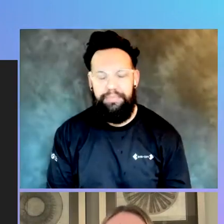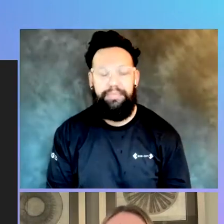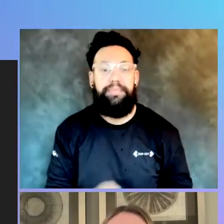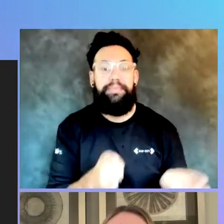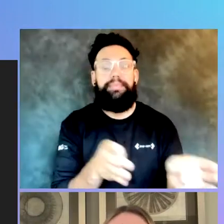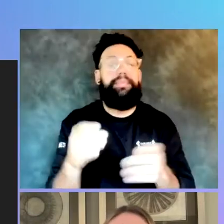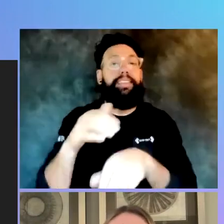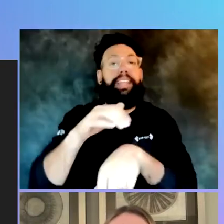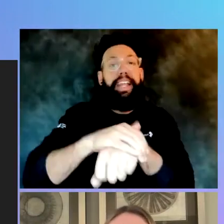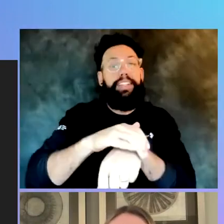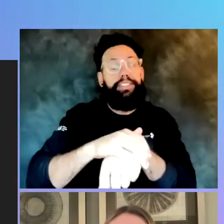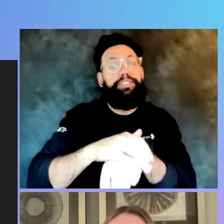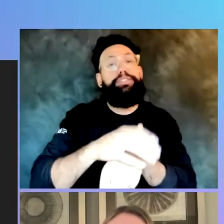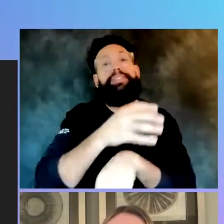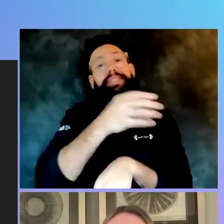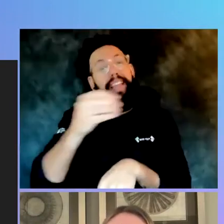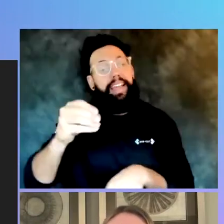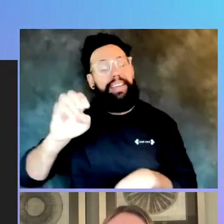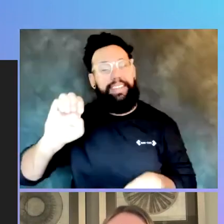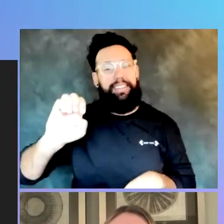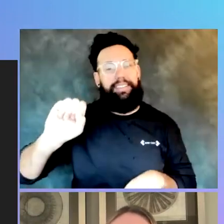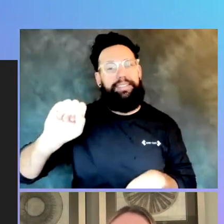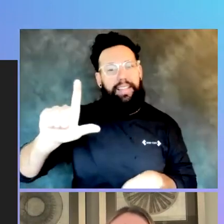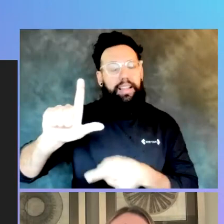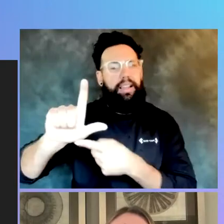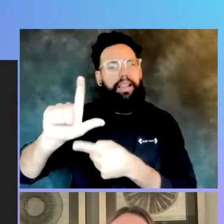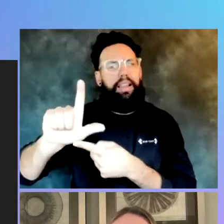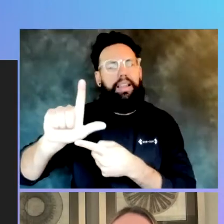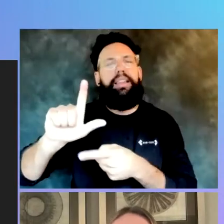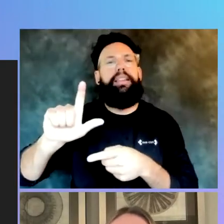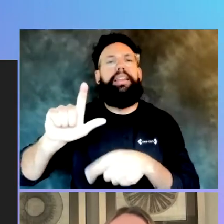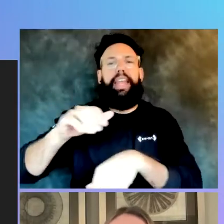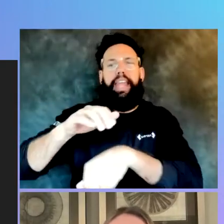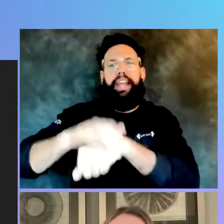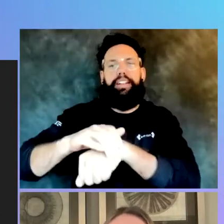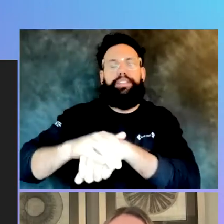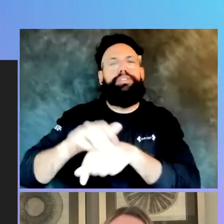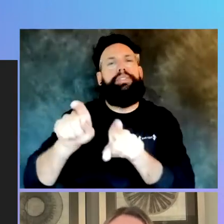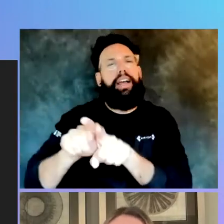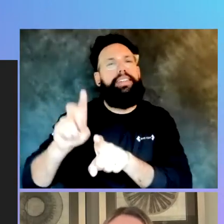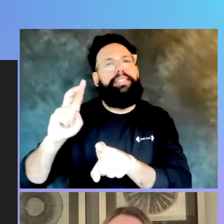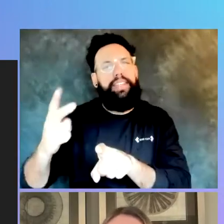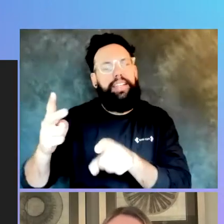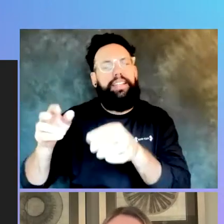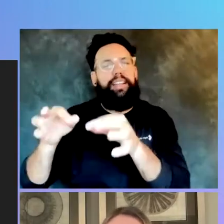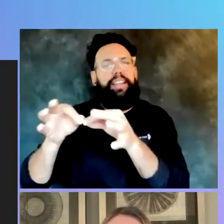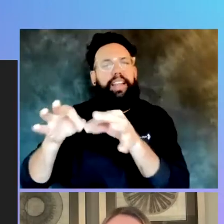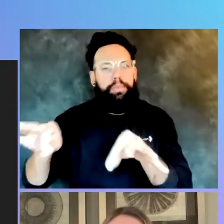English as a second language education. Sorry. An ESL GitHub copilot serves as a valuable